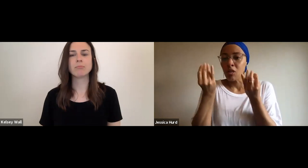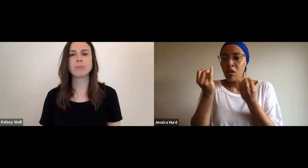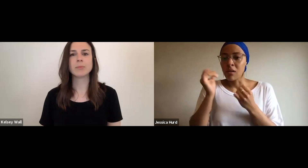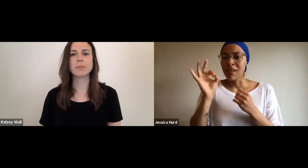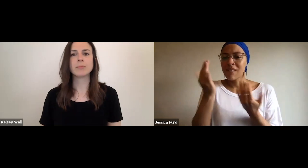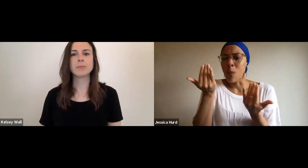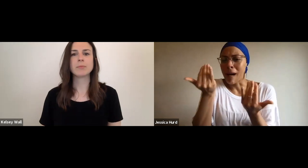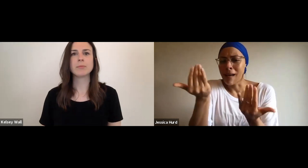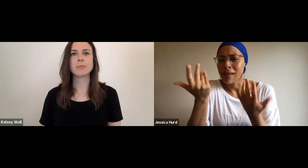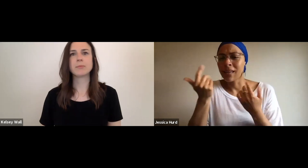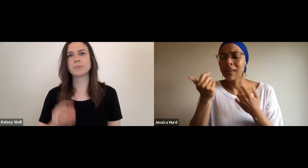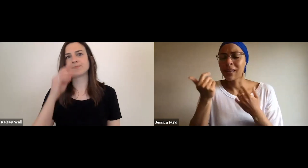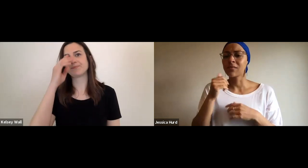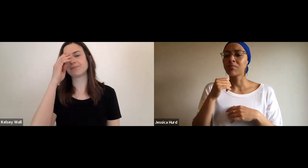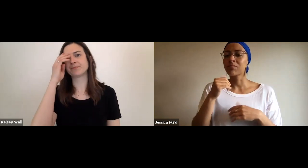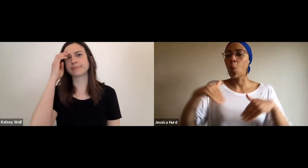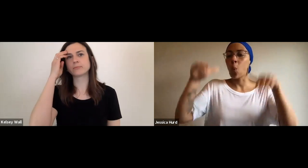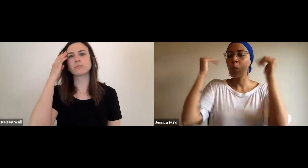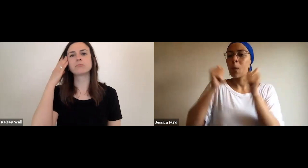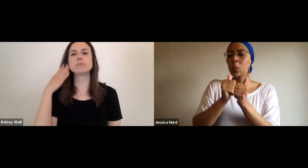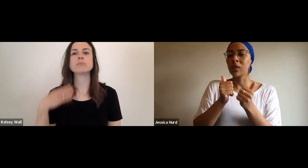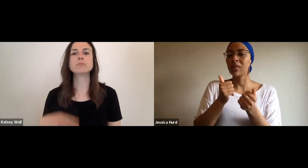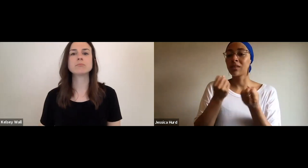"and I've had many thoughts of the reasons why..."